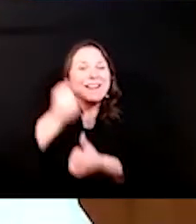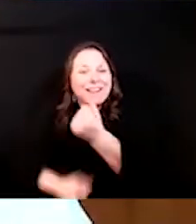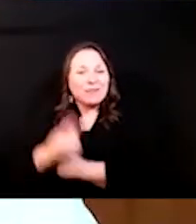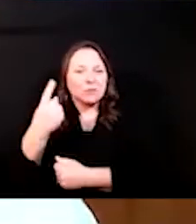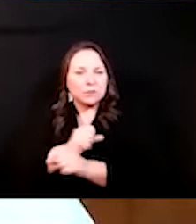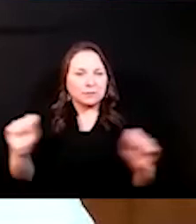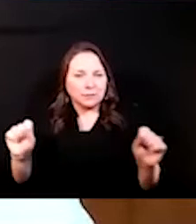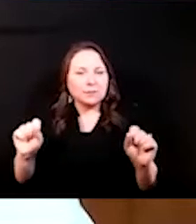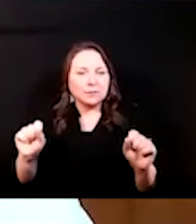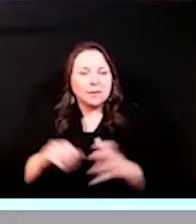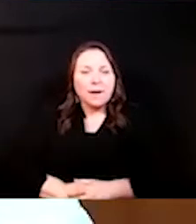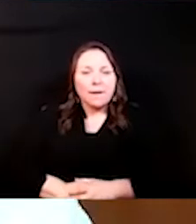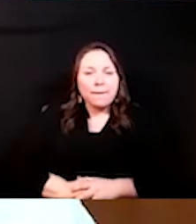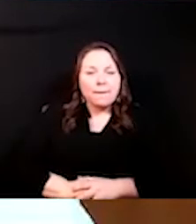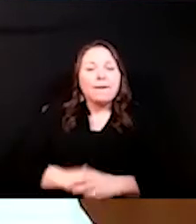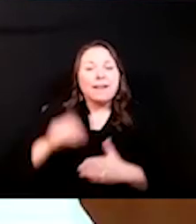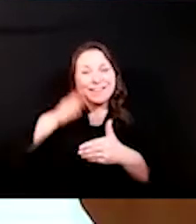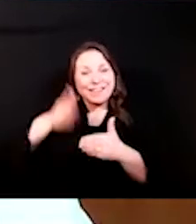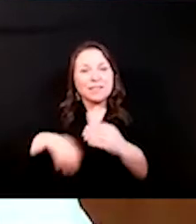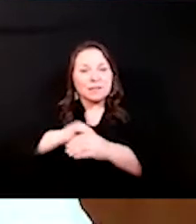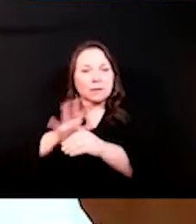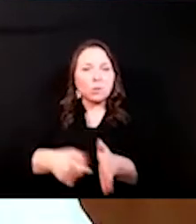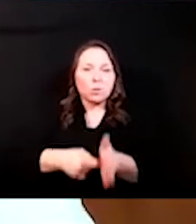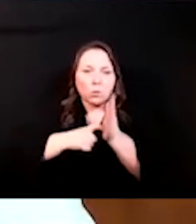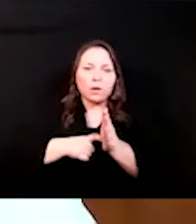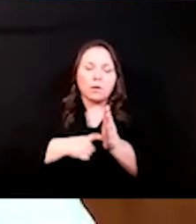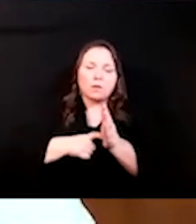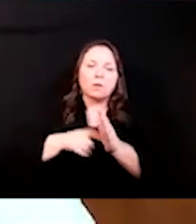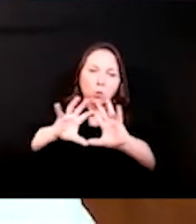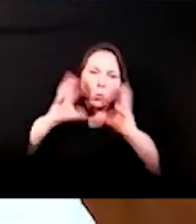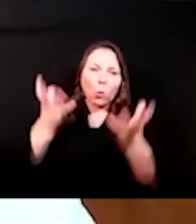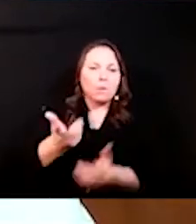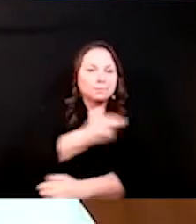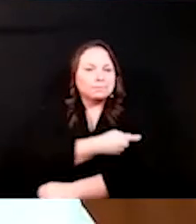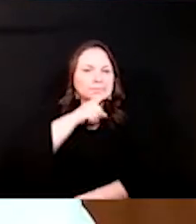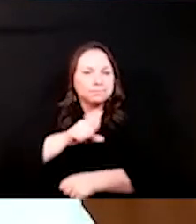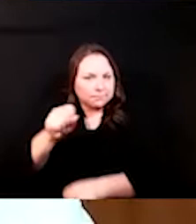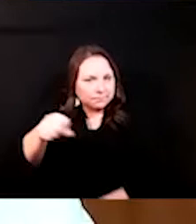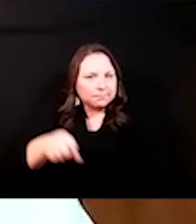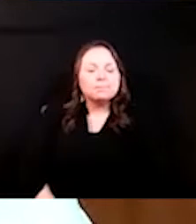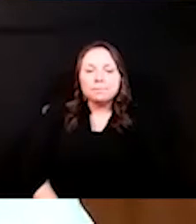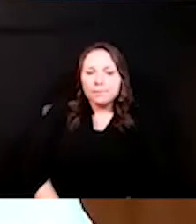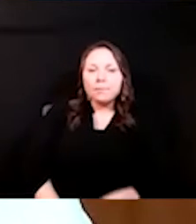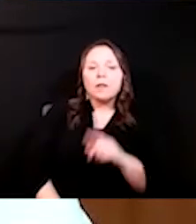IS SAFE. AND THIS ENDING THIS PANDEMIC WILL REQUIRE GLOBAL EFFORT. I